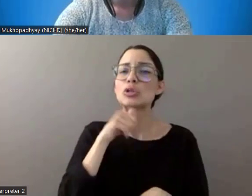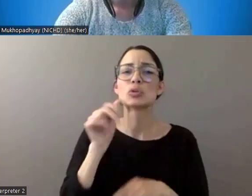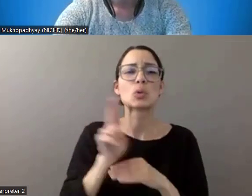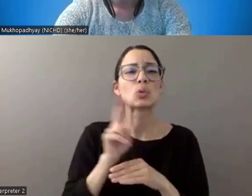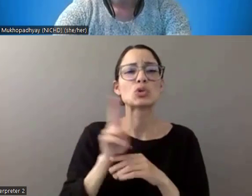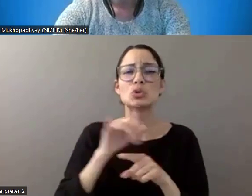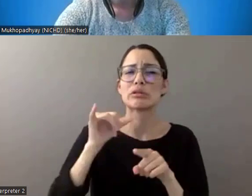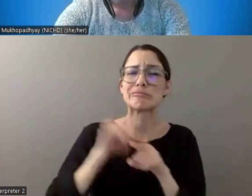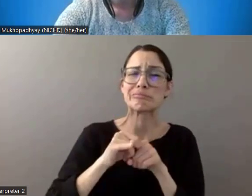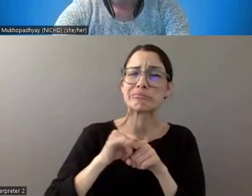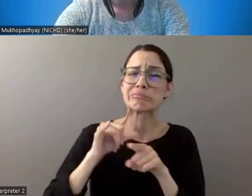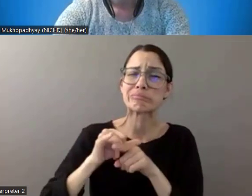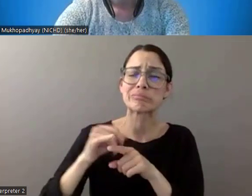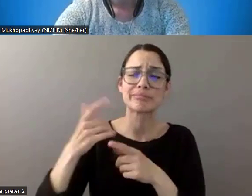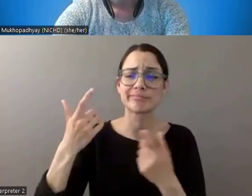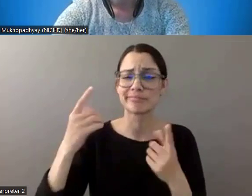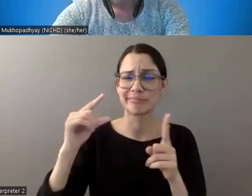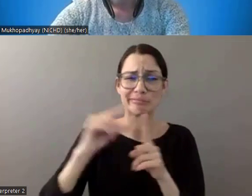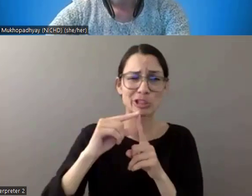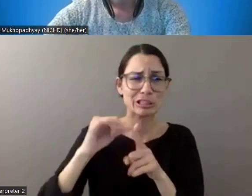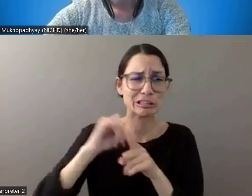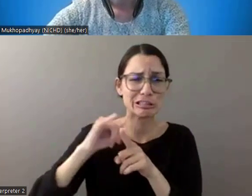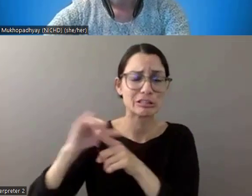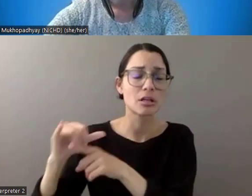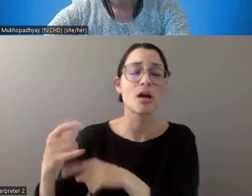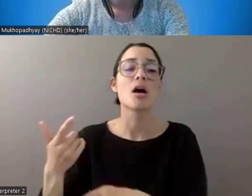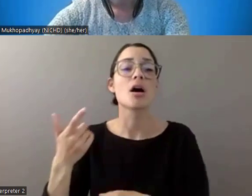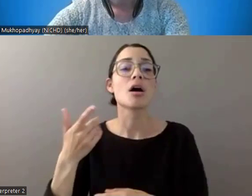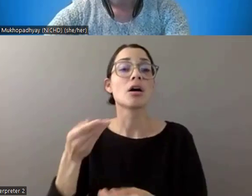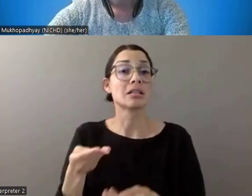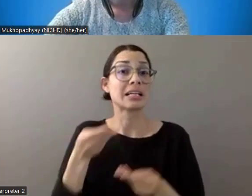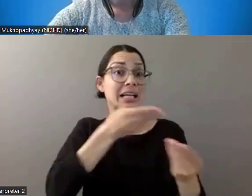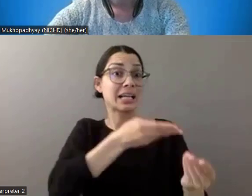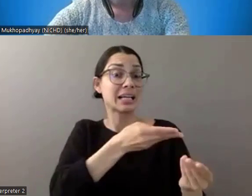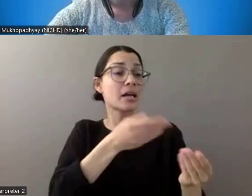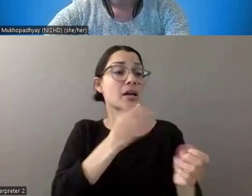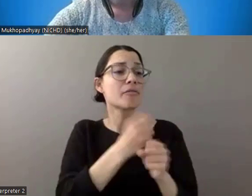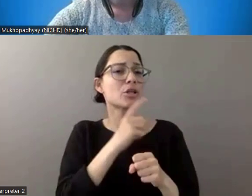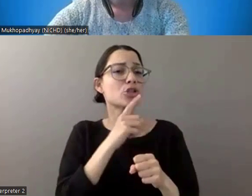which is another reason to give it to people to read. You want to make sure that the research